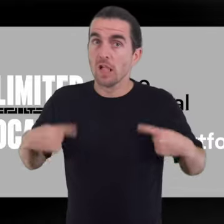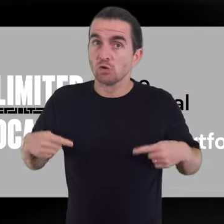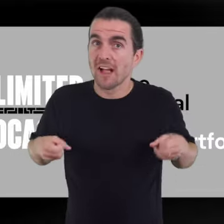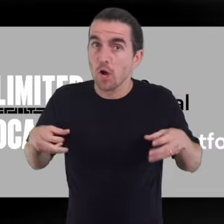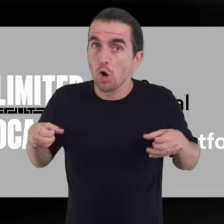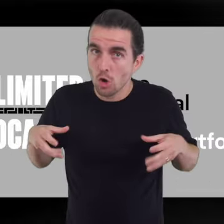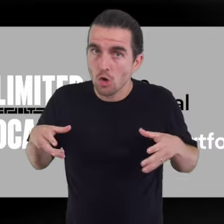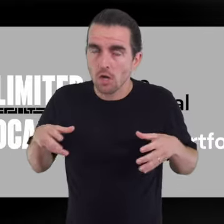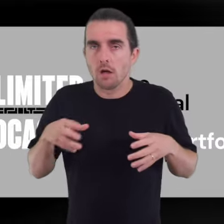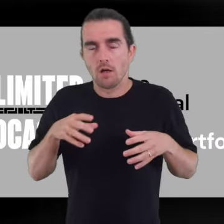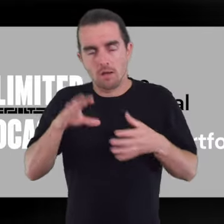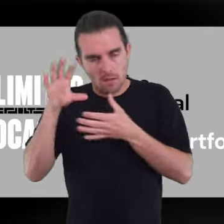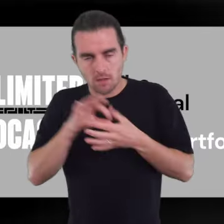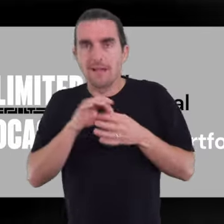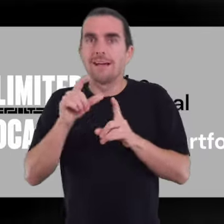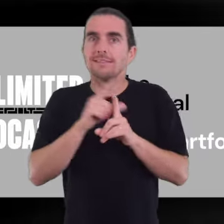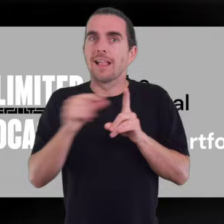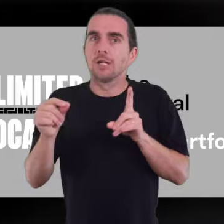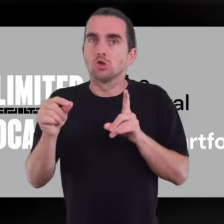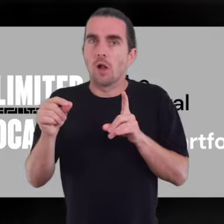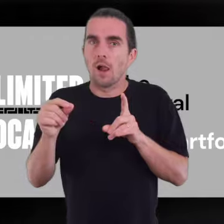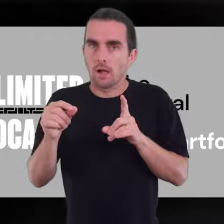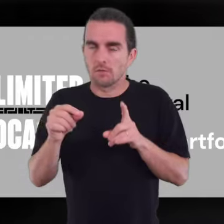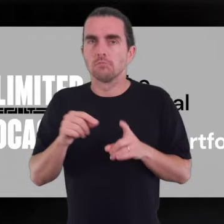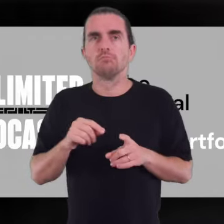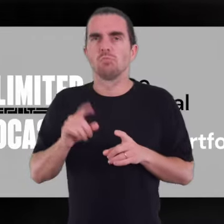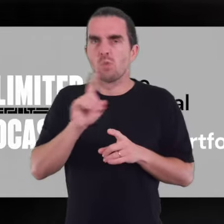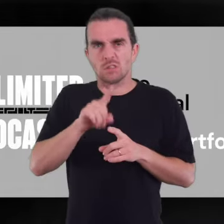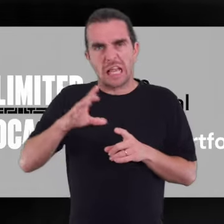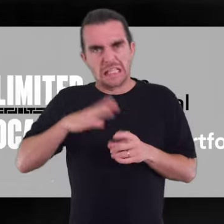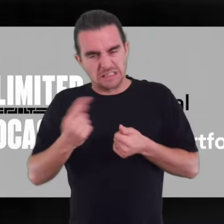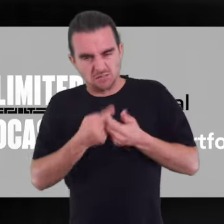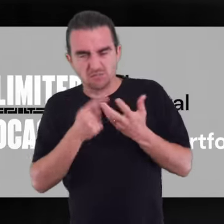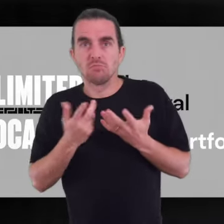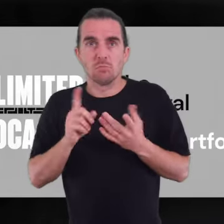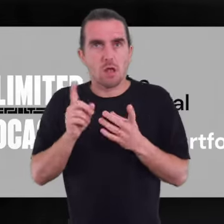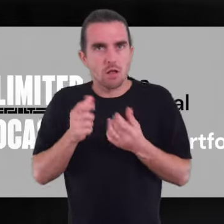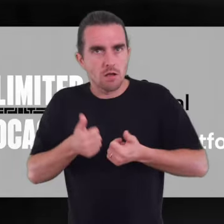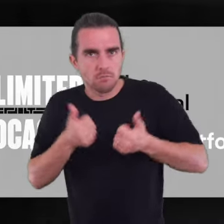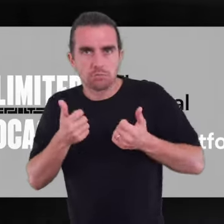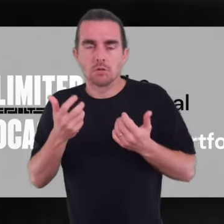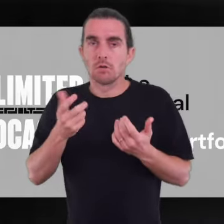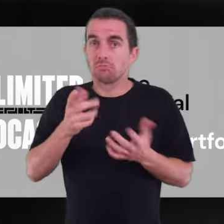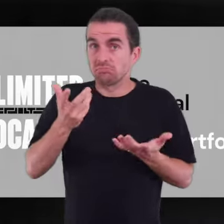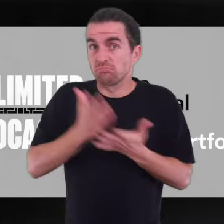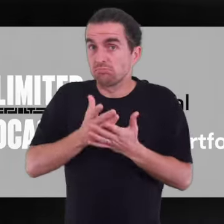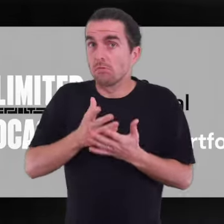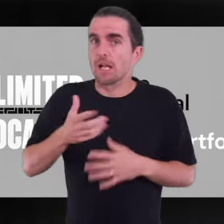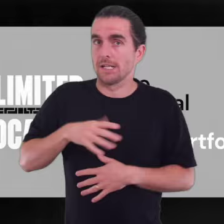of a wheelchair to draw on the ground digitally. But what that requires, effectively, is a mobile phone or sensor.